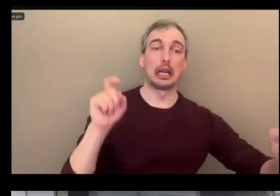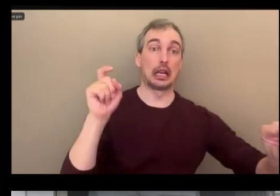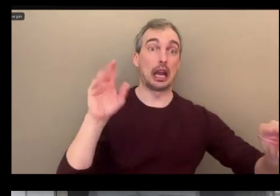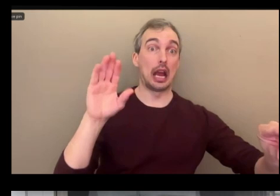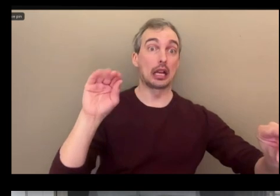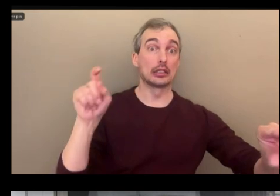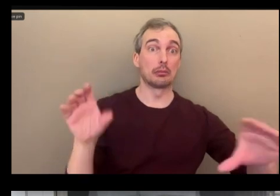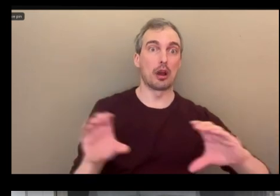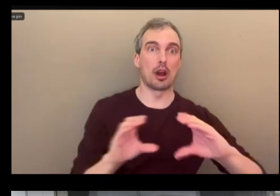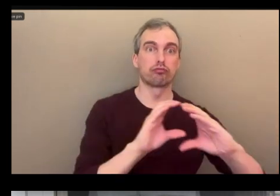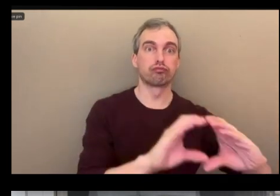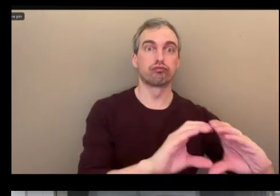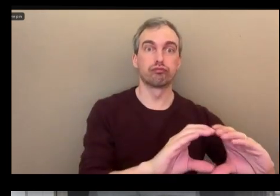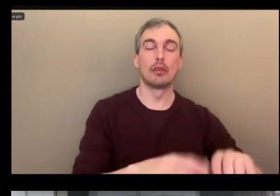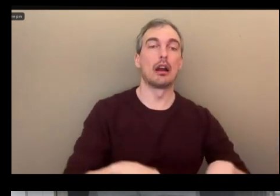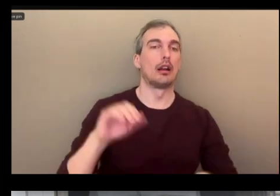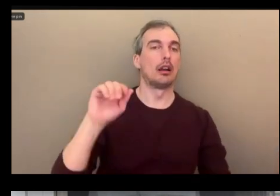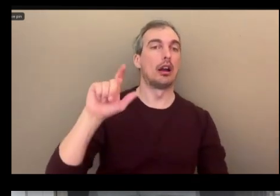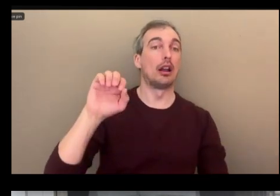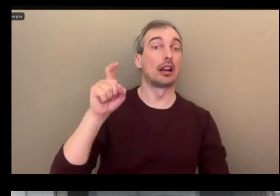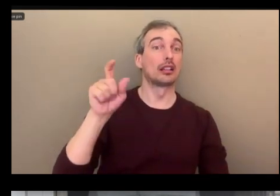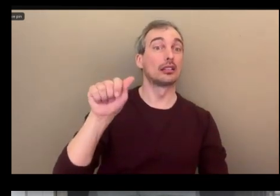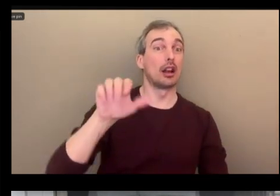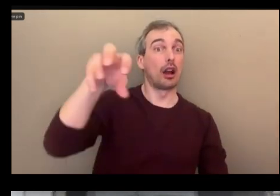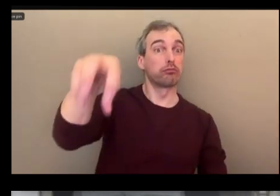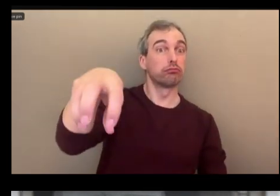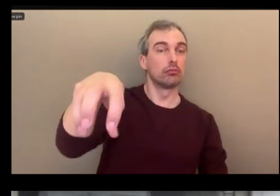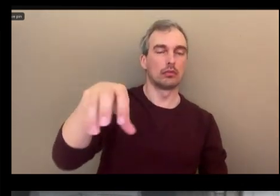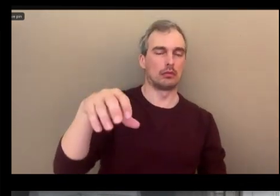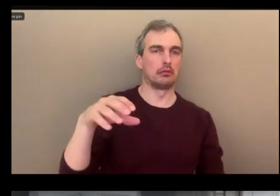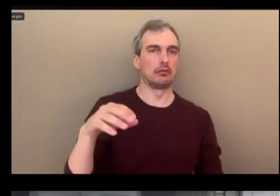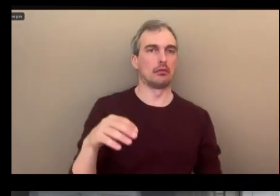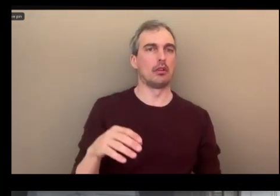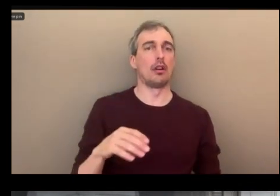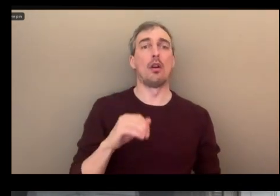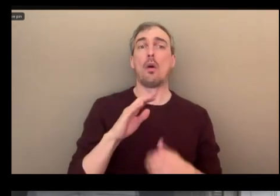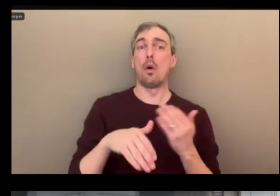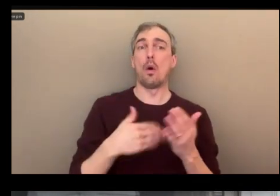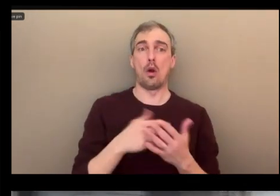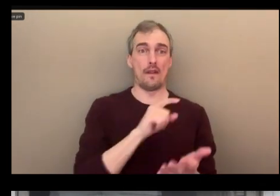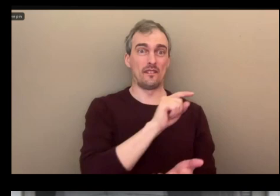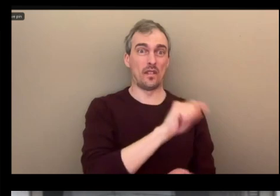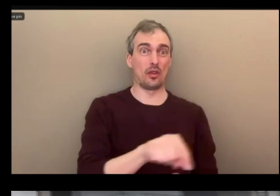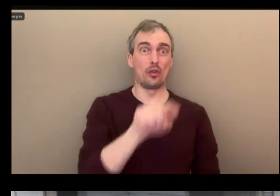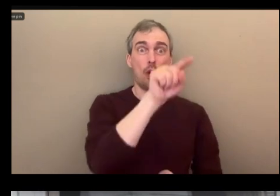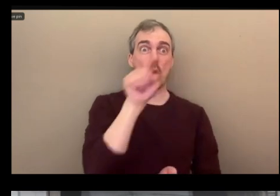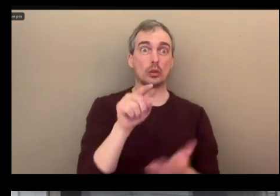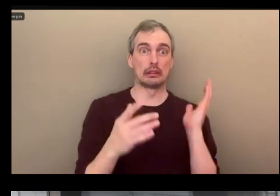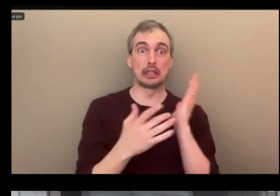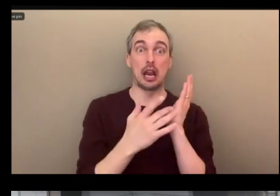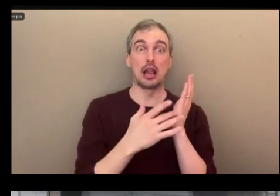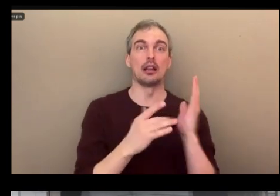Well... We have all those set up in the home section. And the idea is that we want you to come in and sit on our couch.